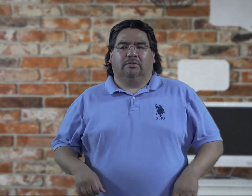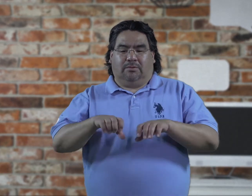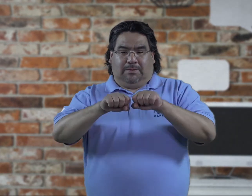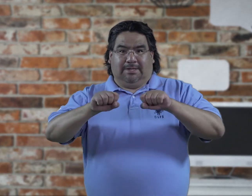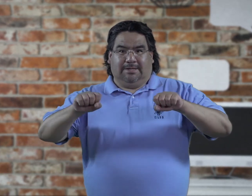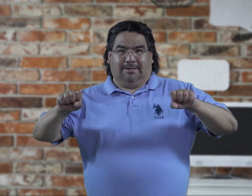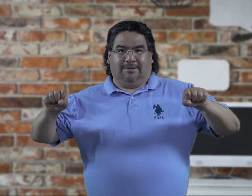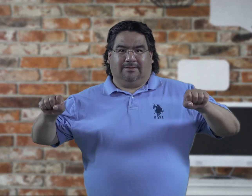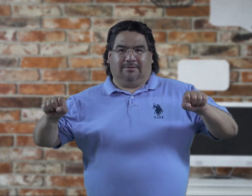Sausage